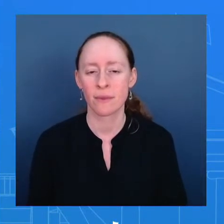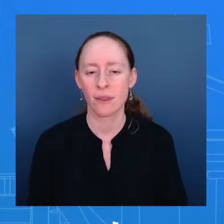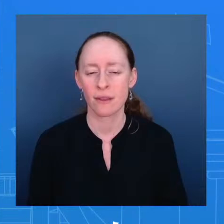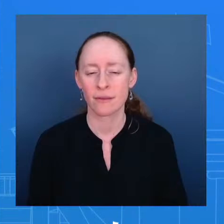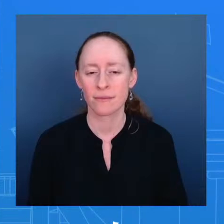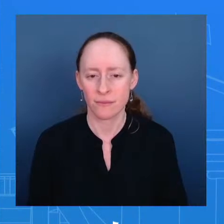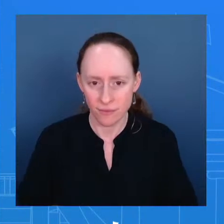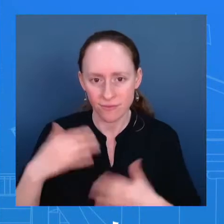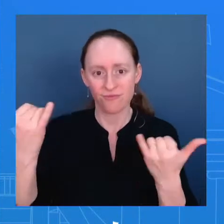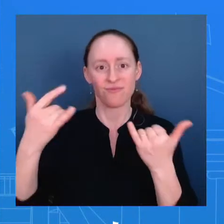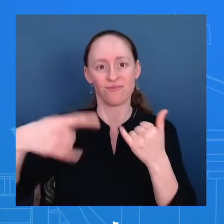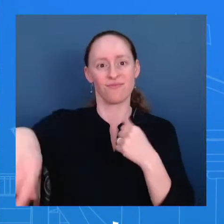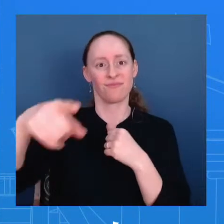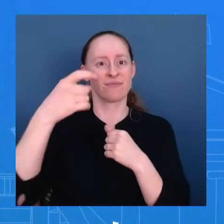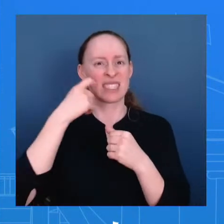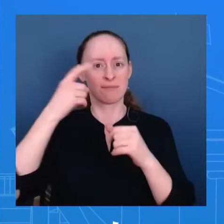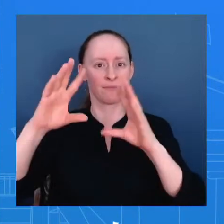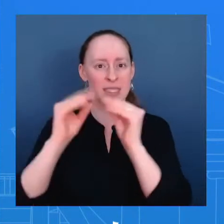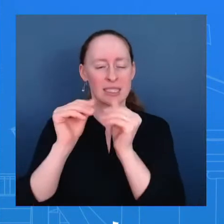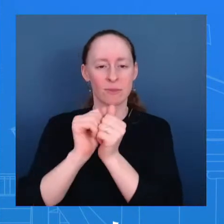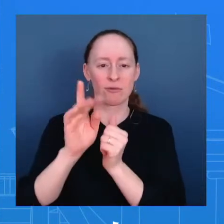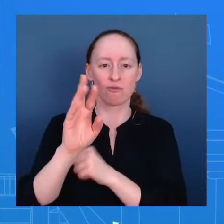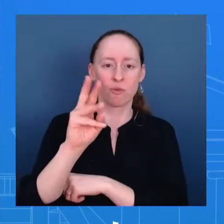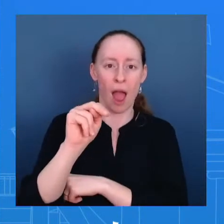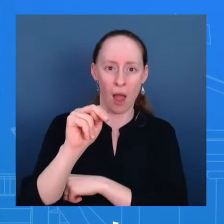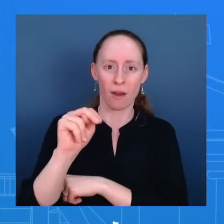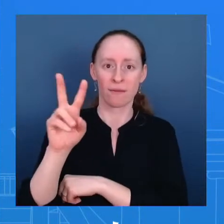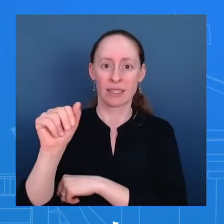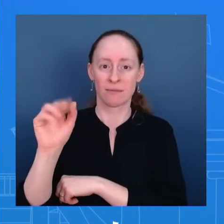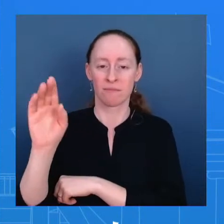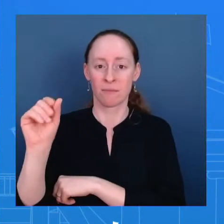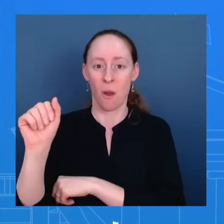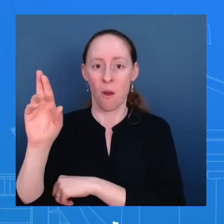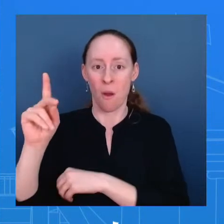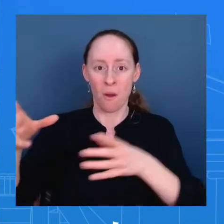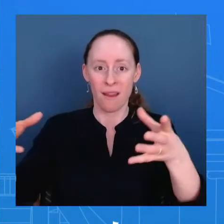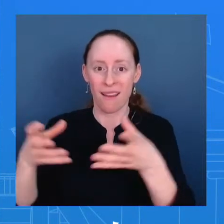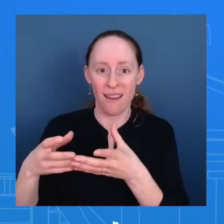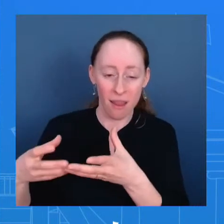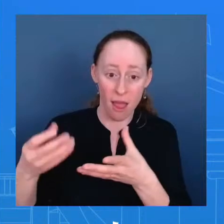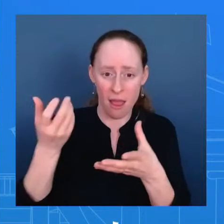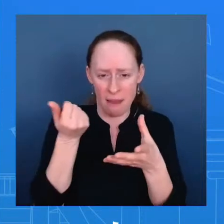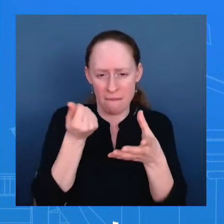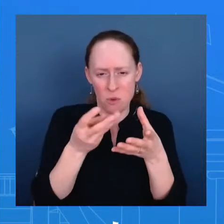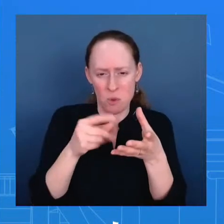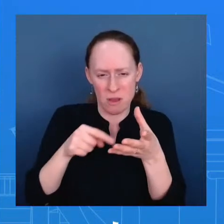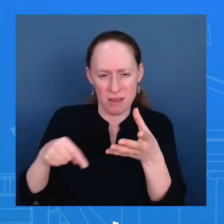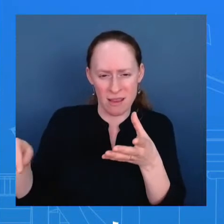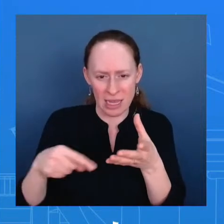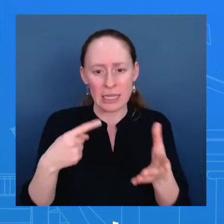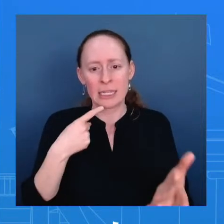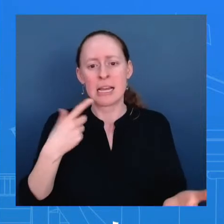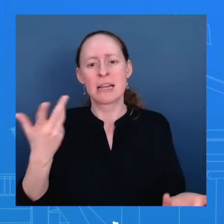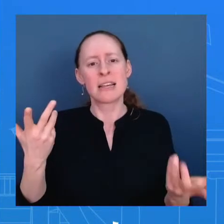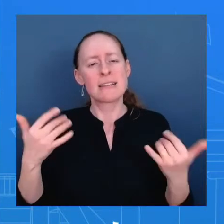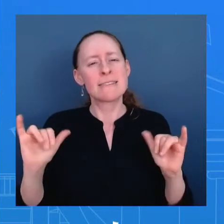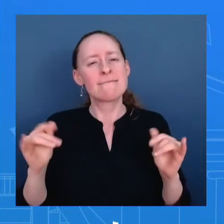came out and spoke with us briefly afterwards, and a few of them mentioned the work that still needs to be done and how schools are still in many parts of the country,